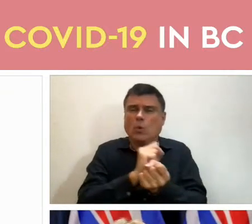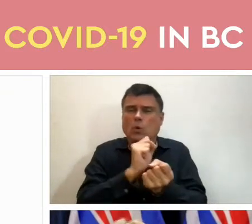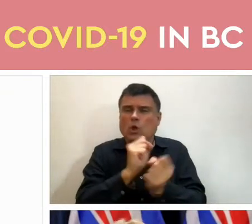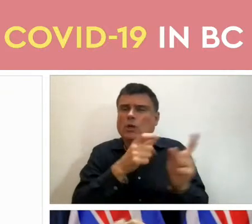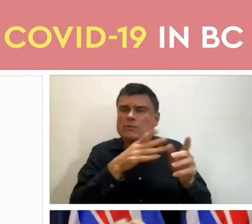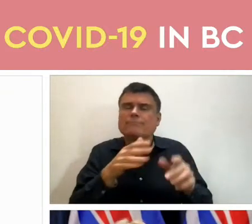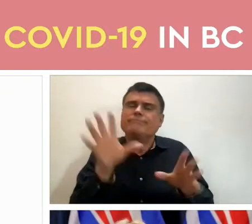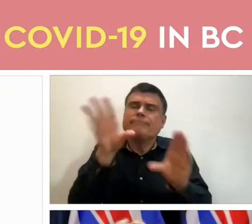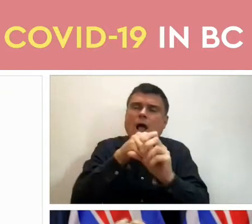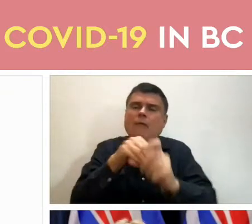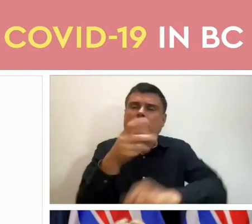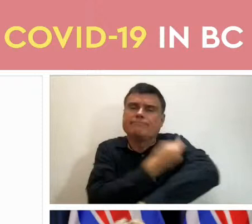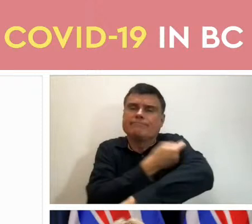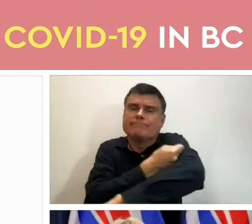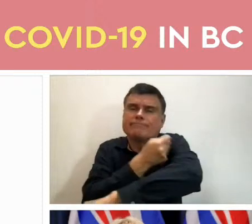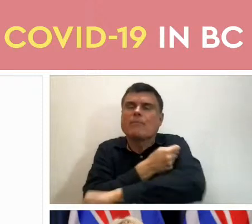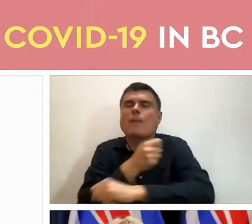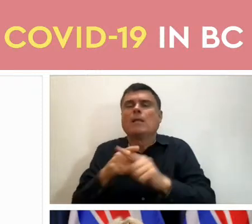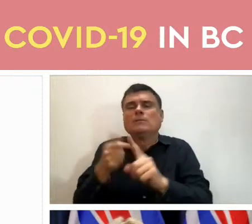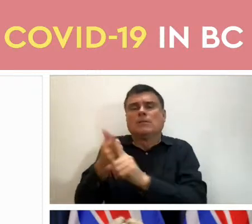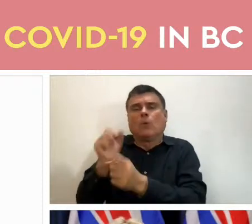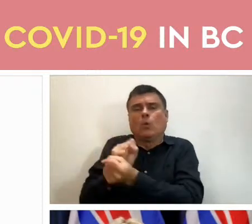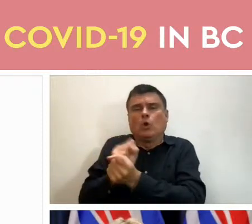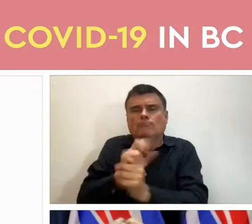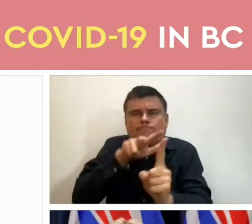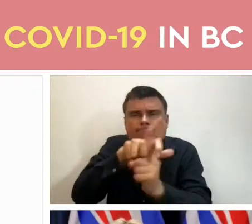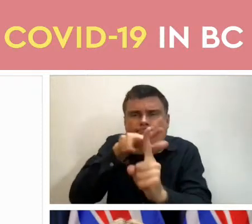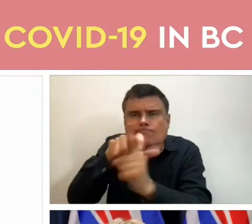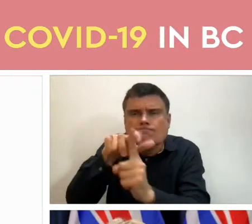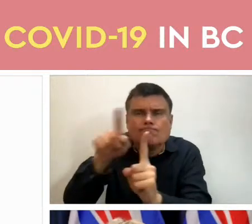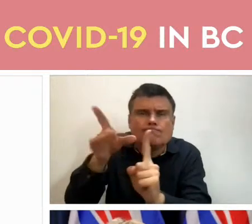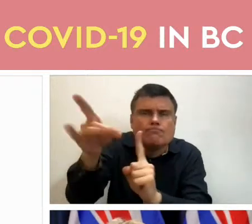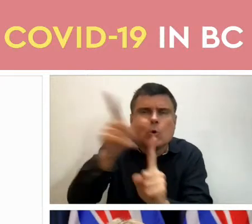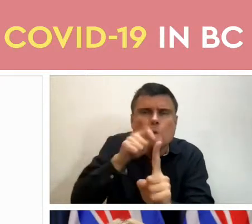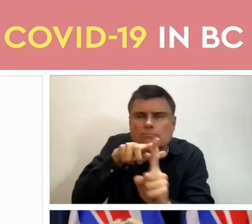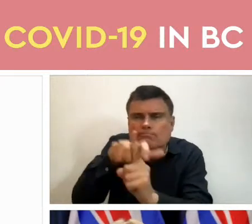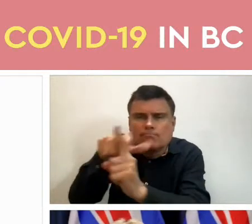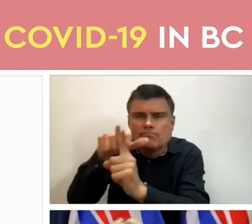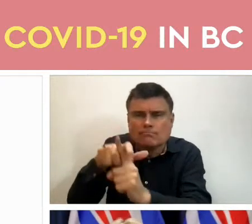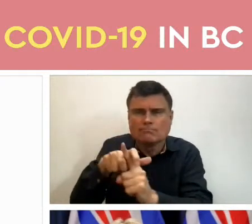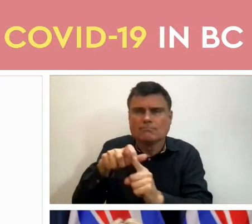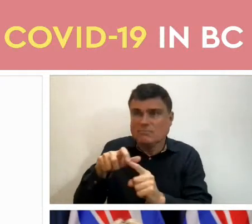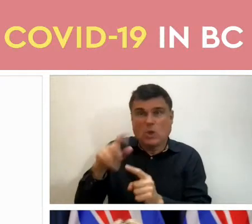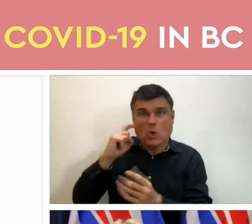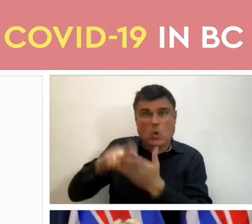homes. As case goes up, we are stretched more and more.